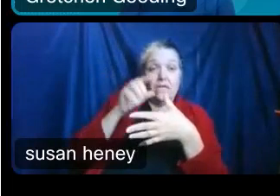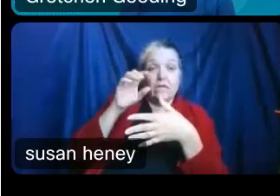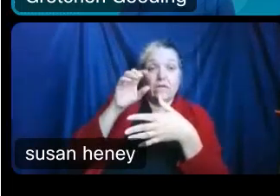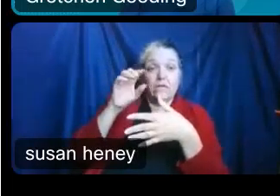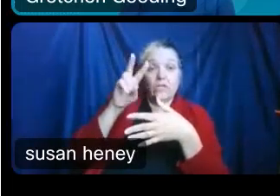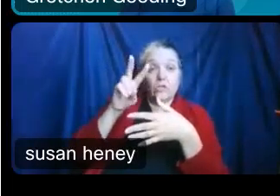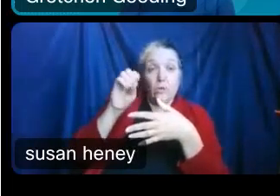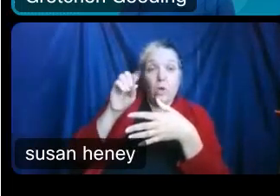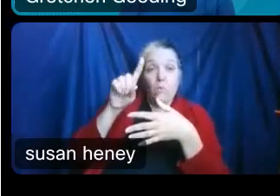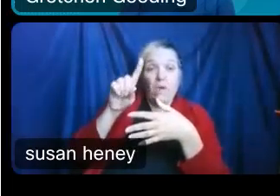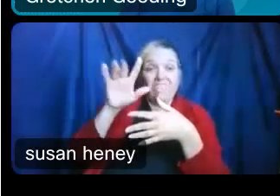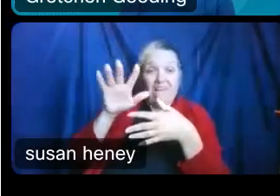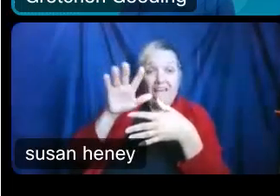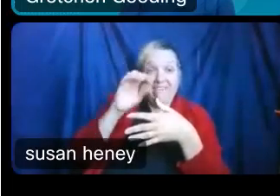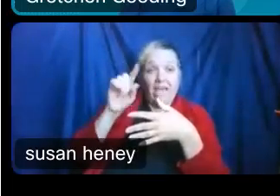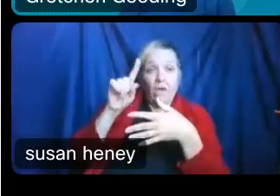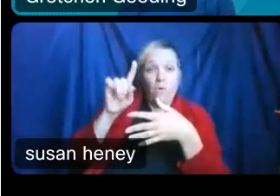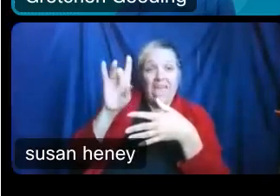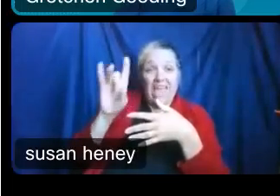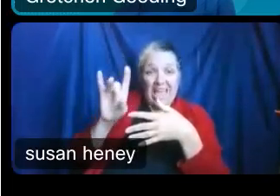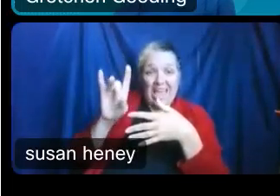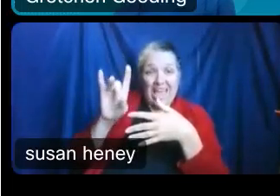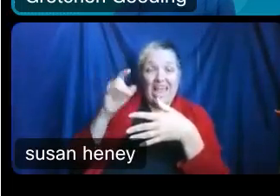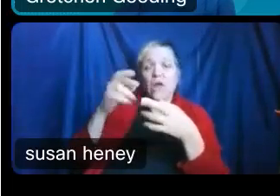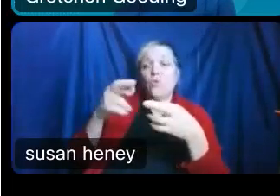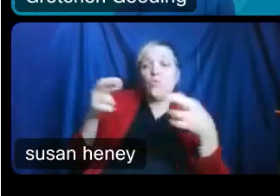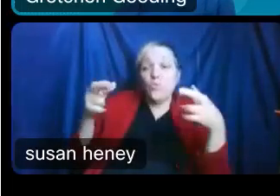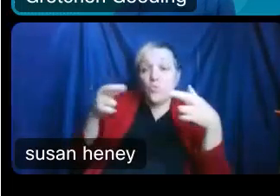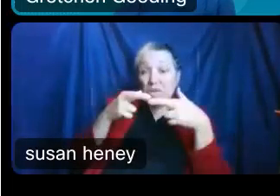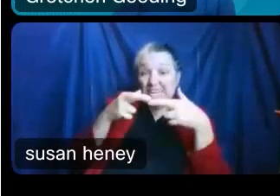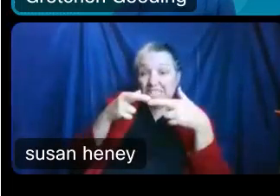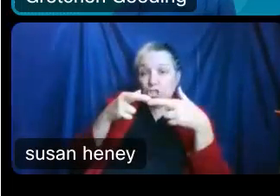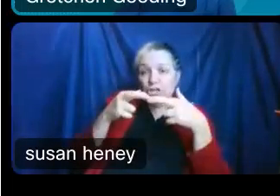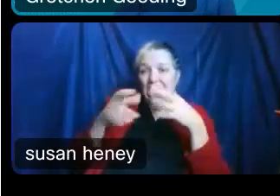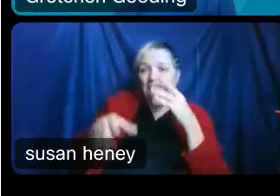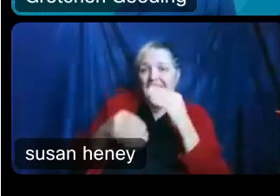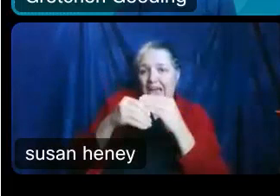reorganized to include regional headers and additional race categories. Additional race